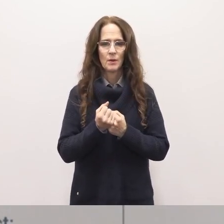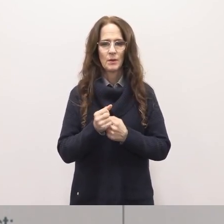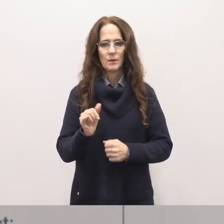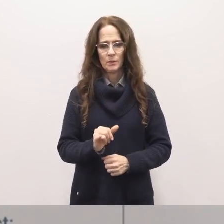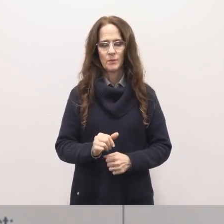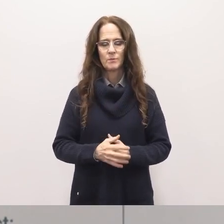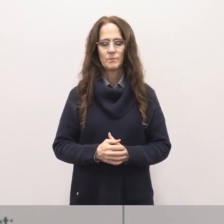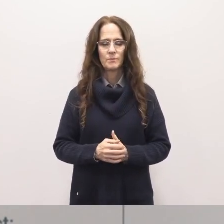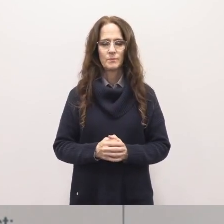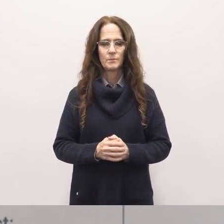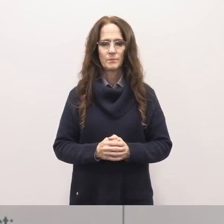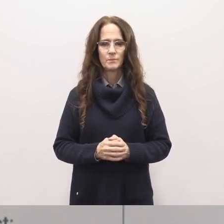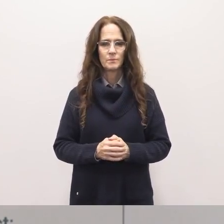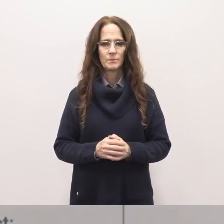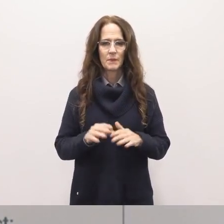So, that's my report.